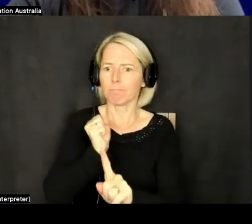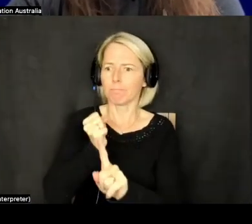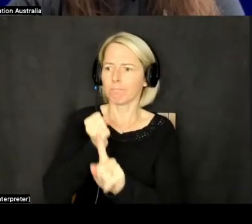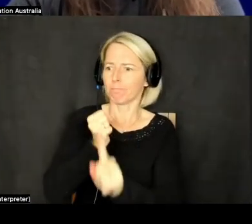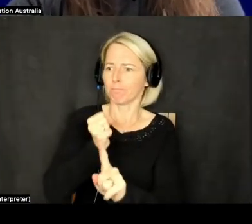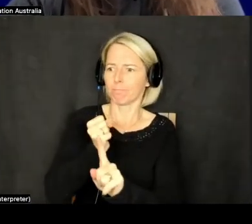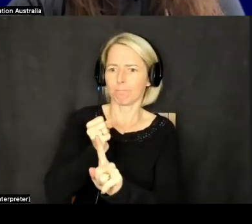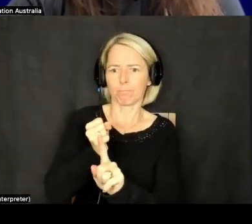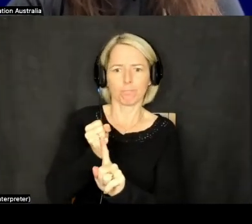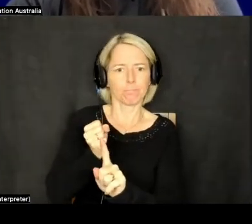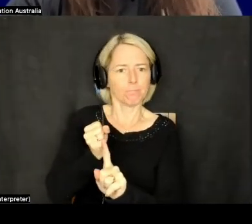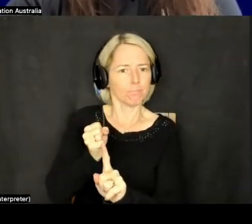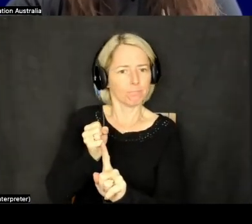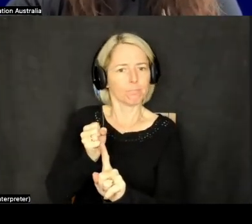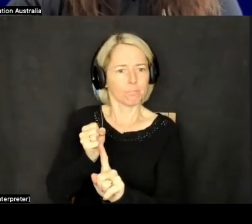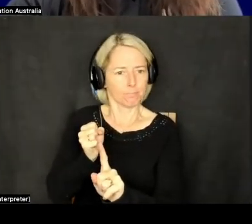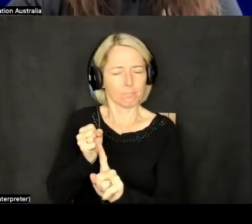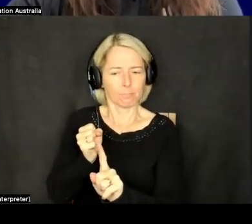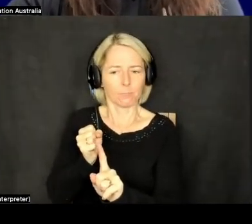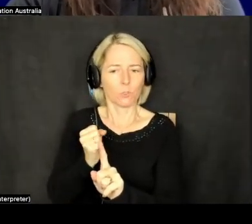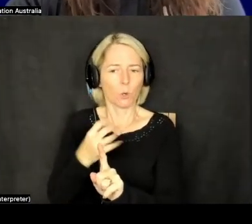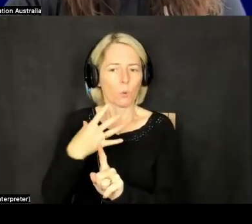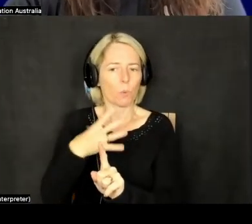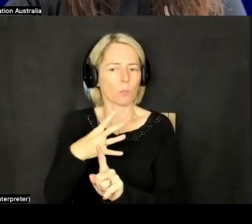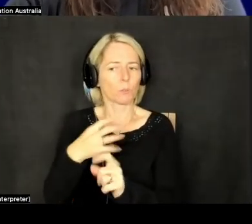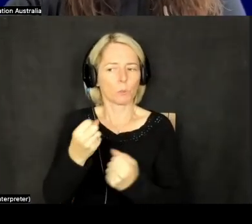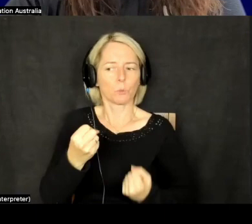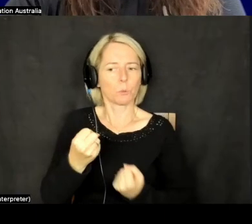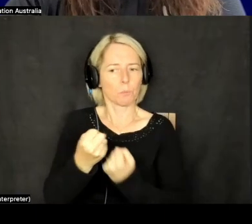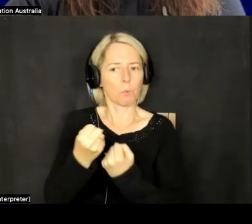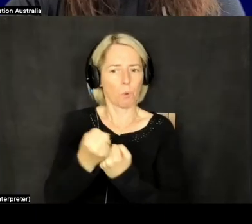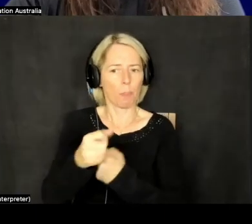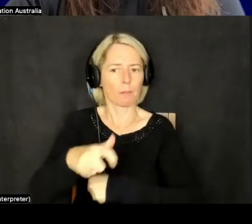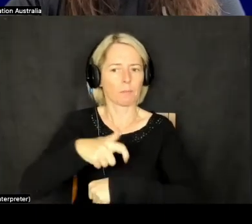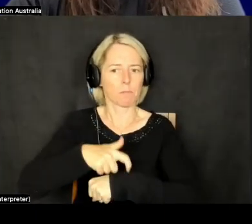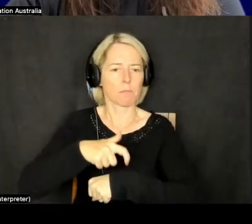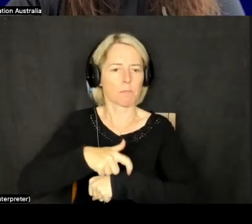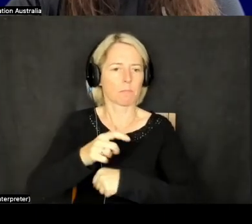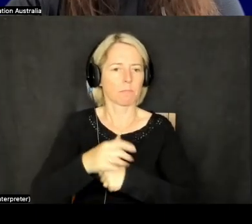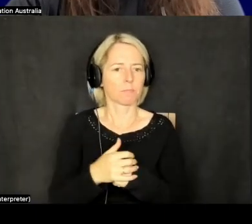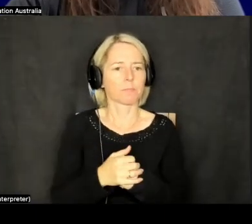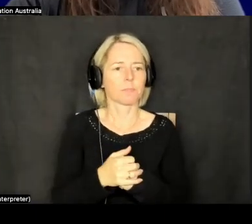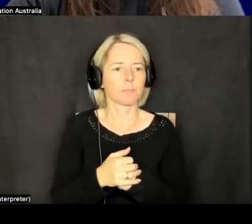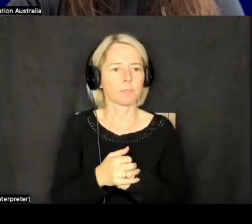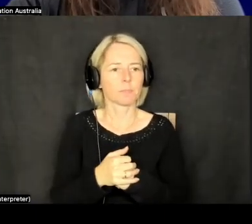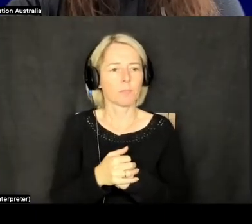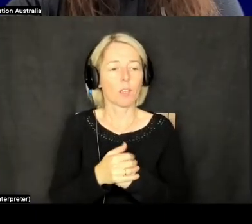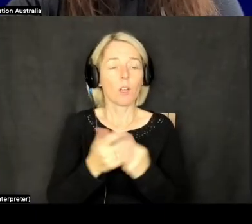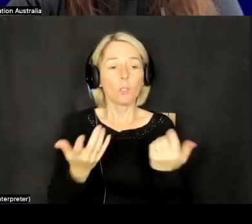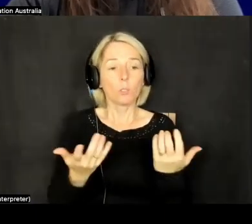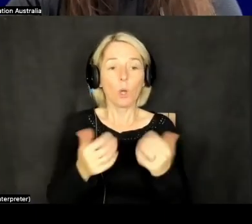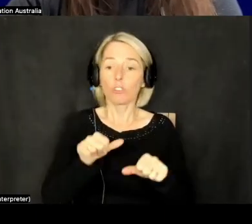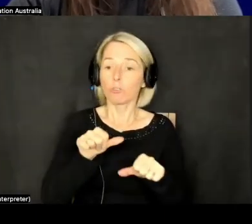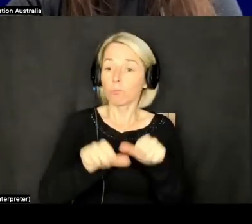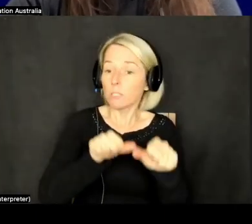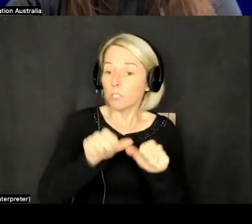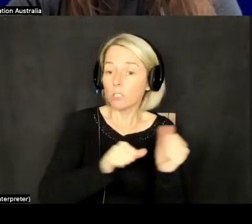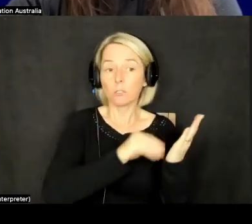different than you're used to is happening. Documenting strategies, documenting deafblind